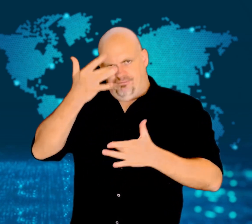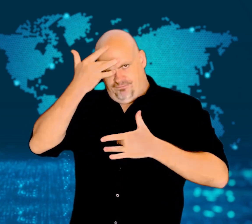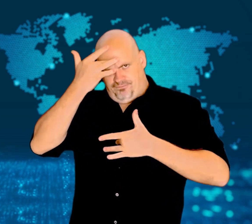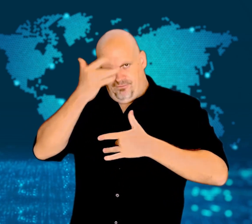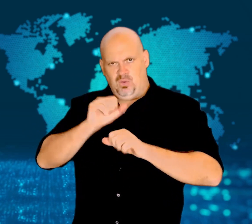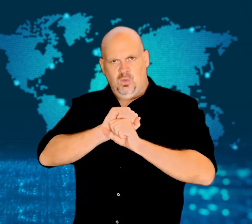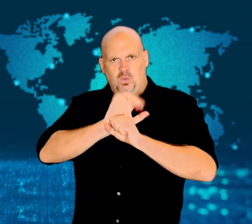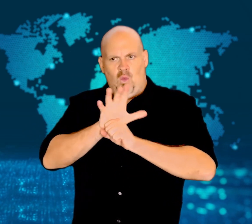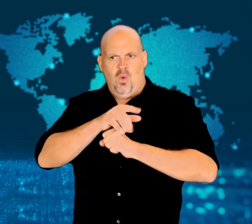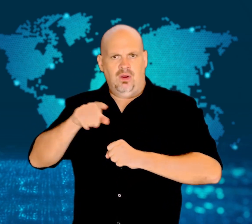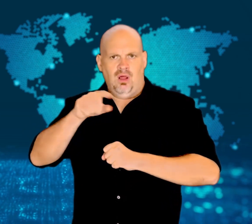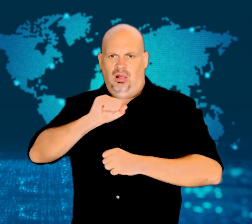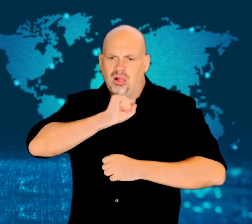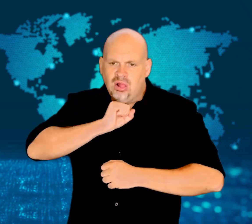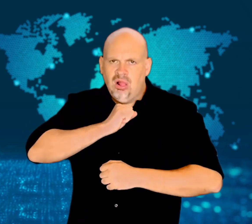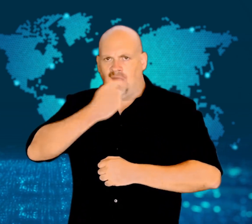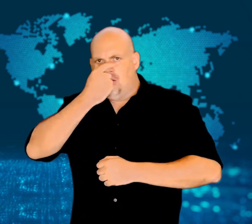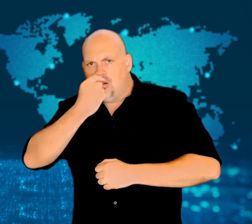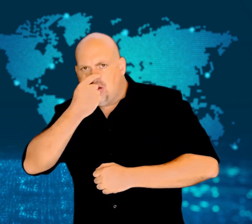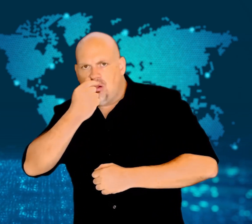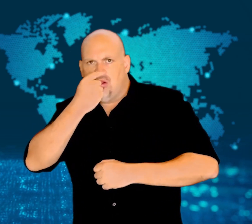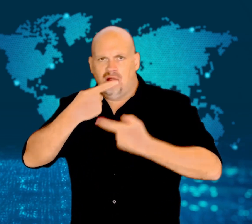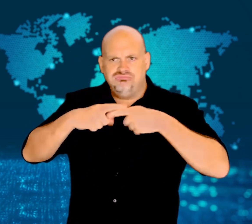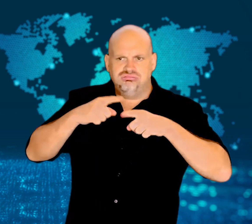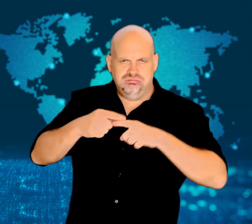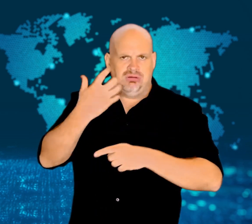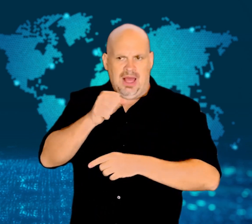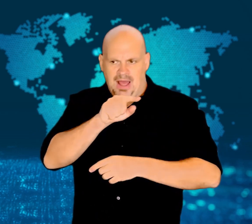and 20,000 asymptomatic cases.